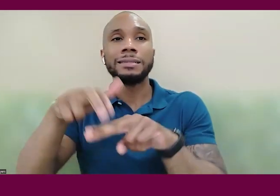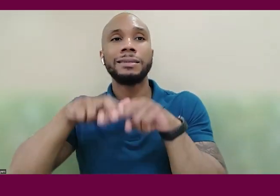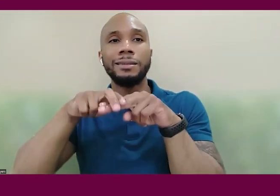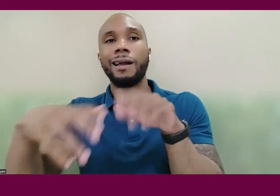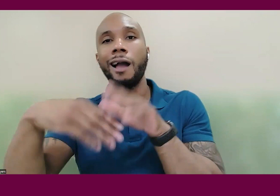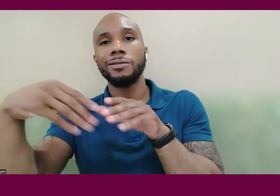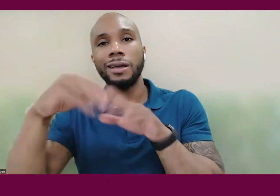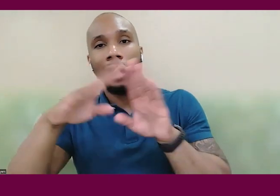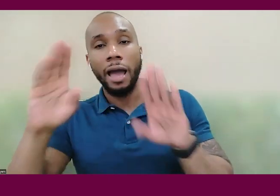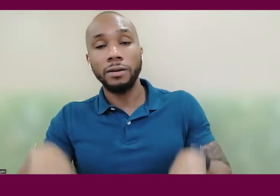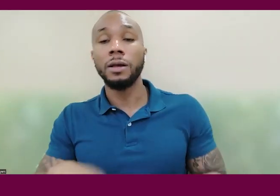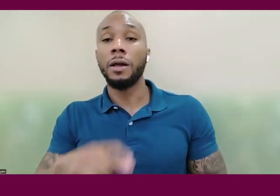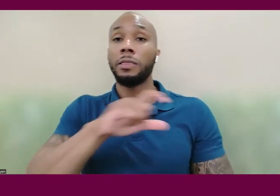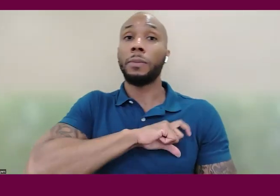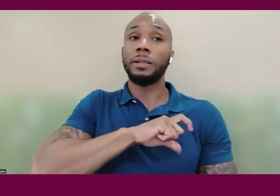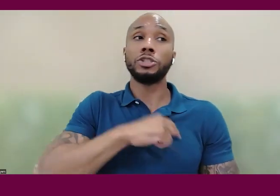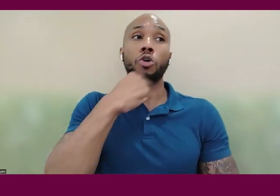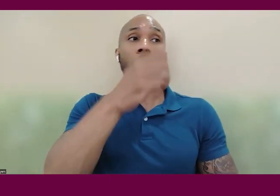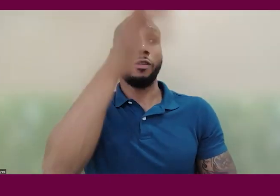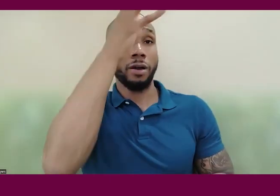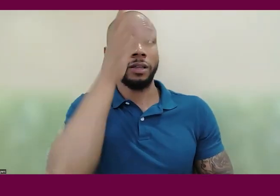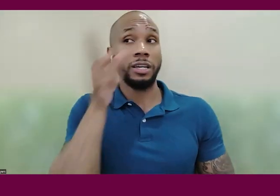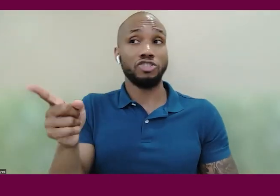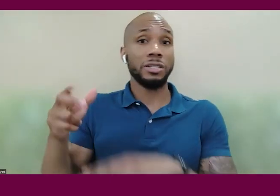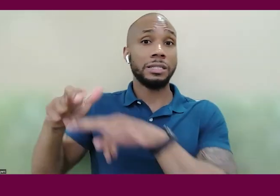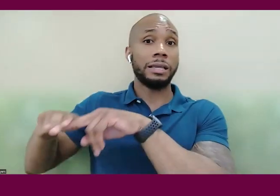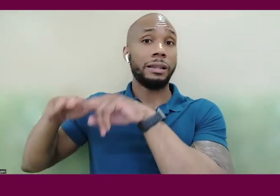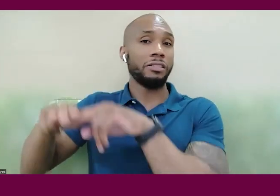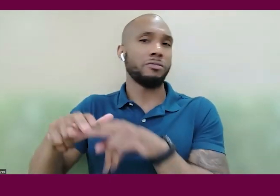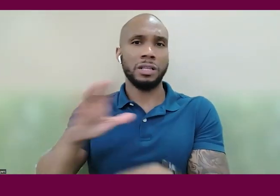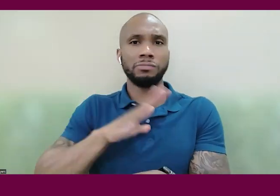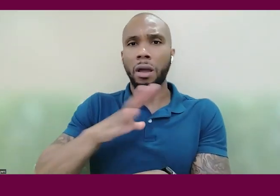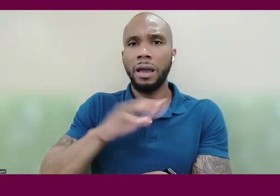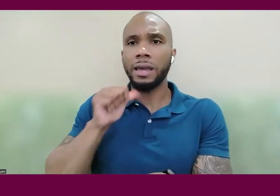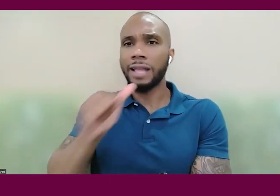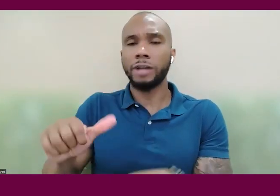The police telling her father, "Well, he's just sitting there. It's okay. He's not doing anything."